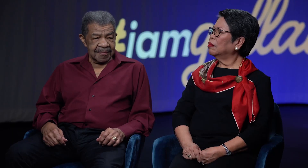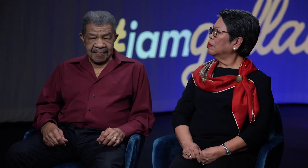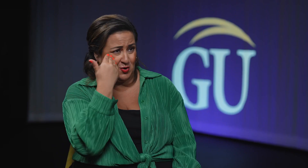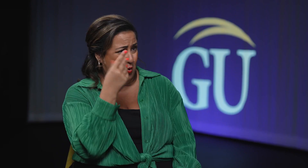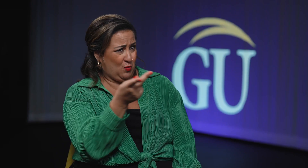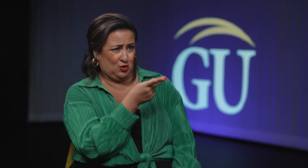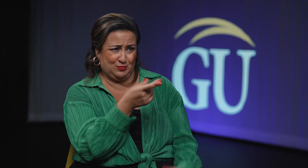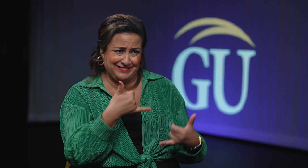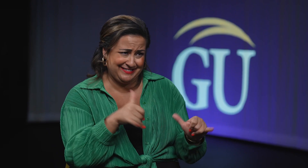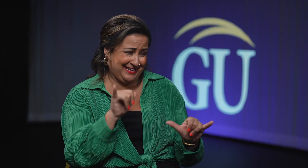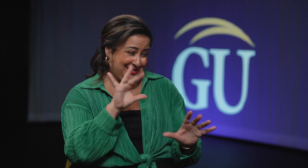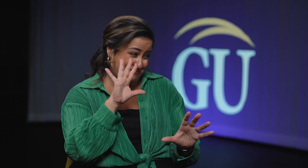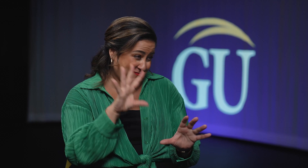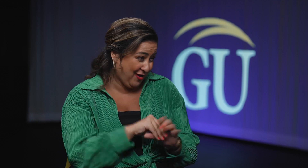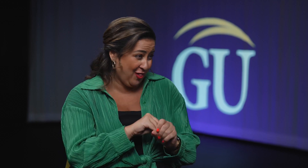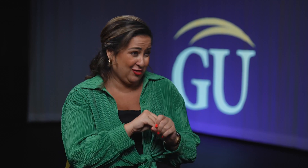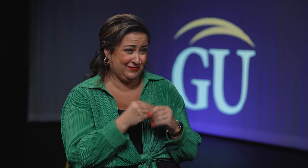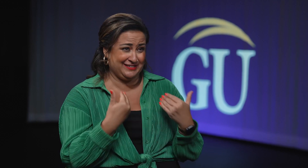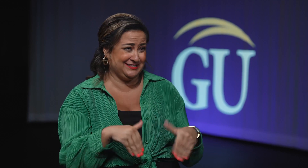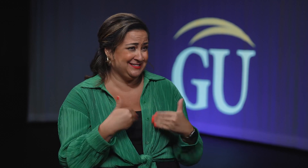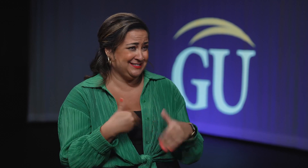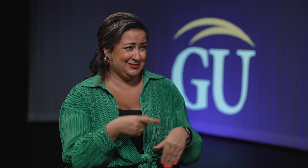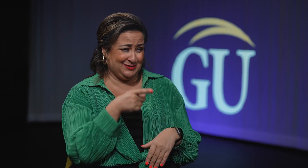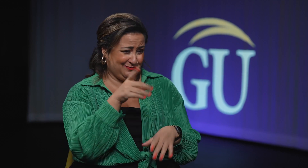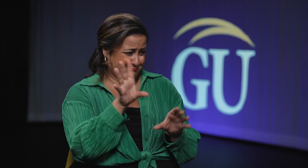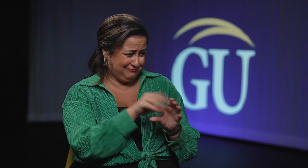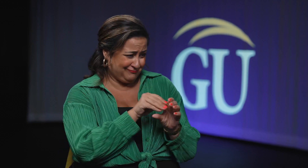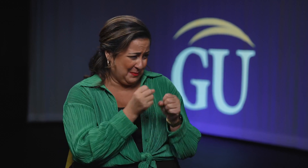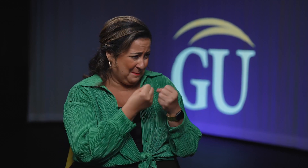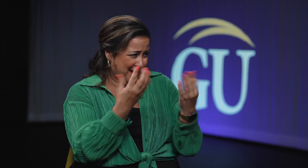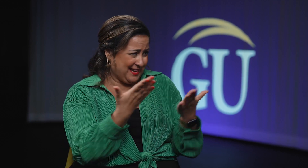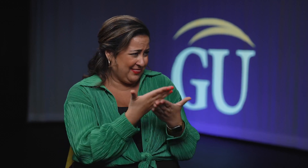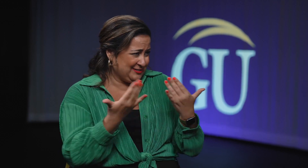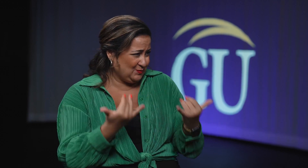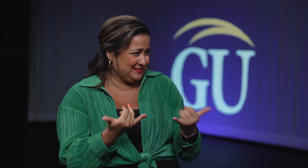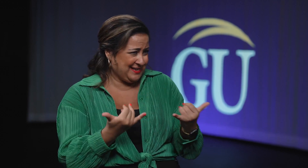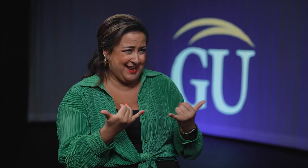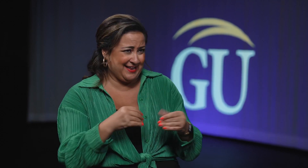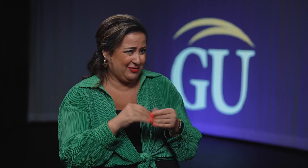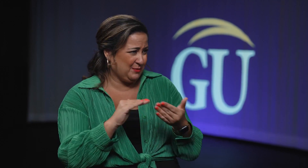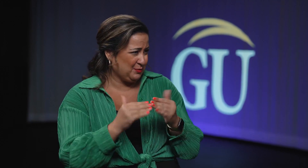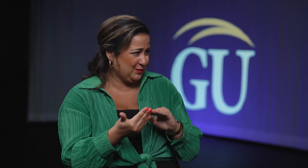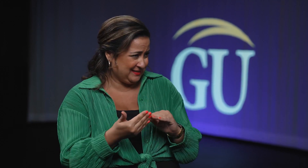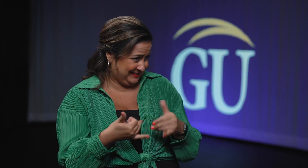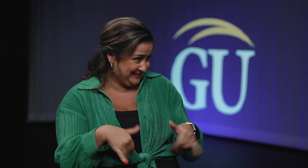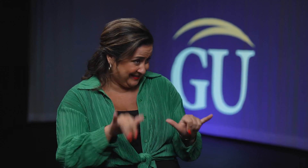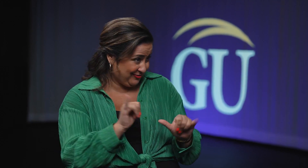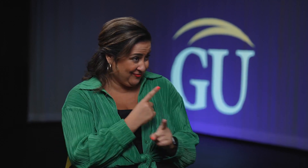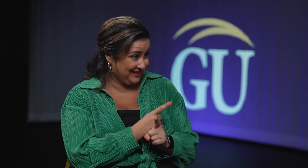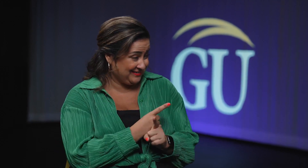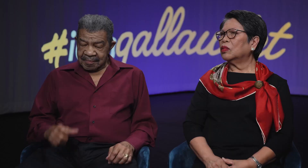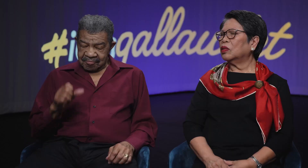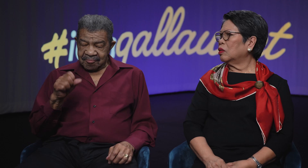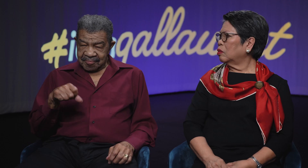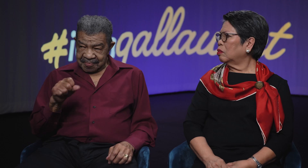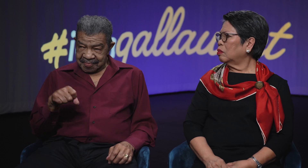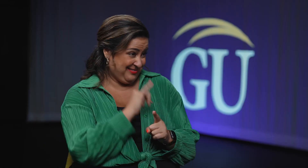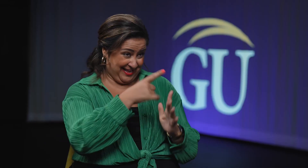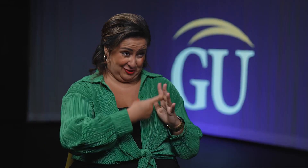I know you two are still very involved. You're still involved in many things within the community, right? Yes.